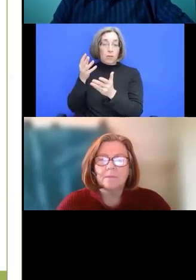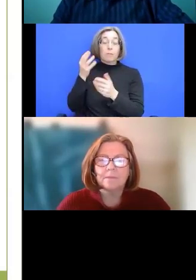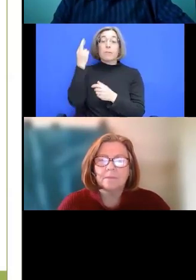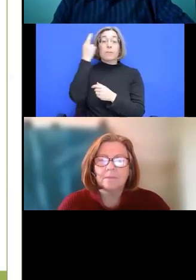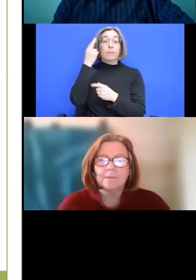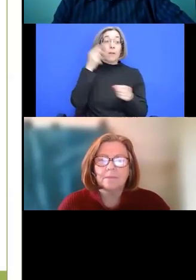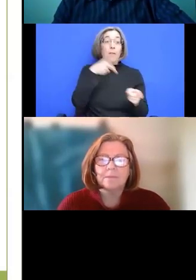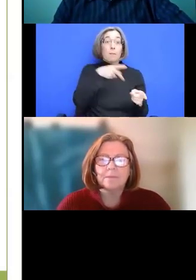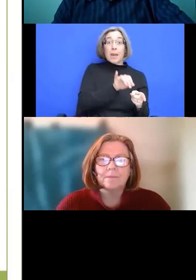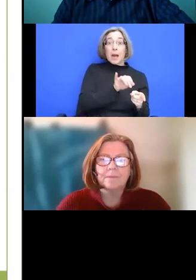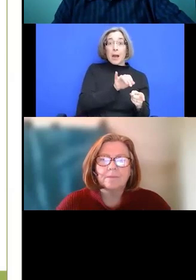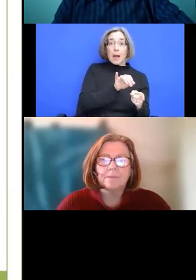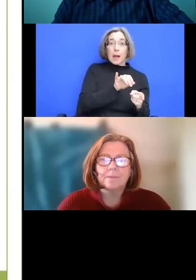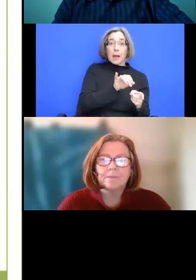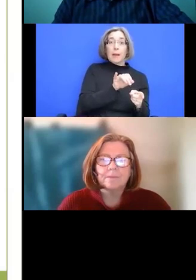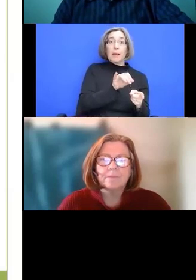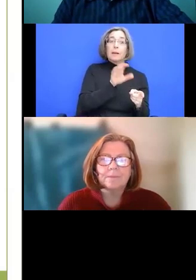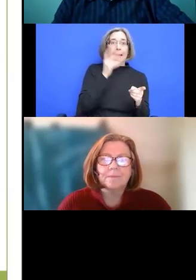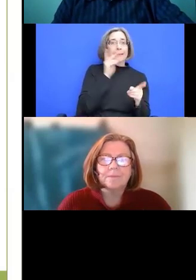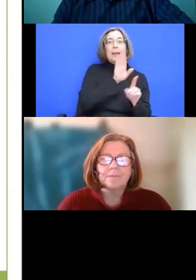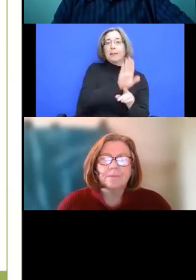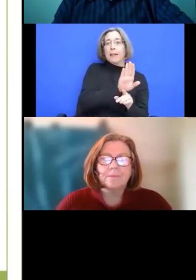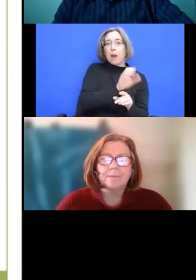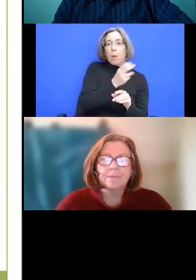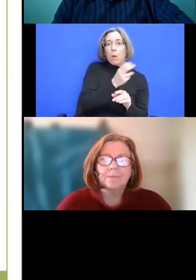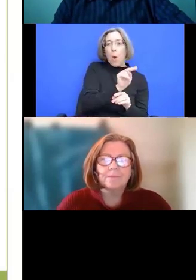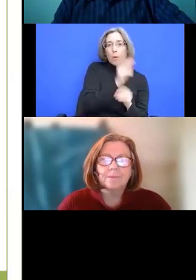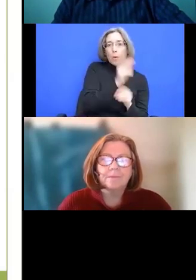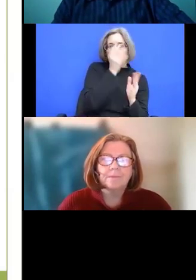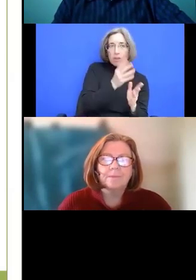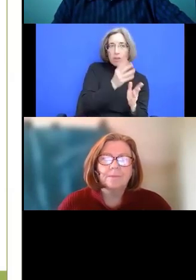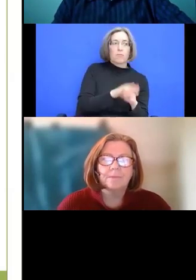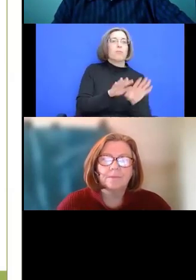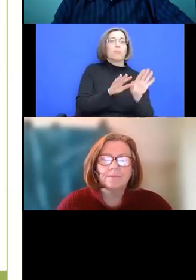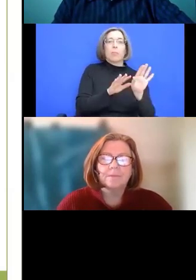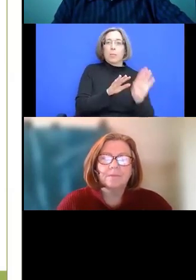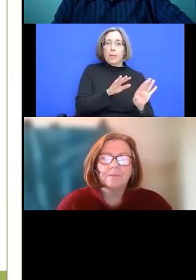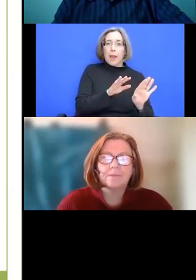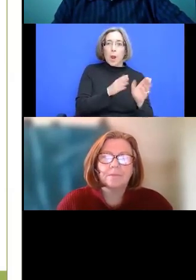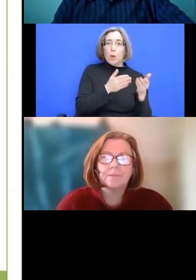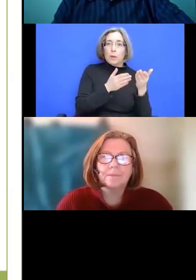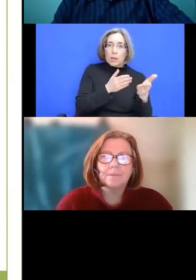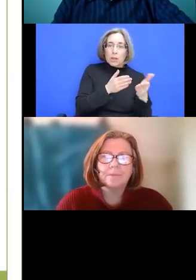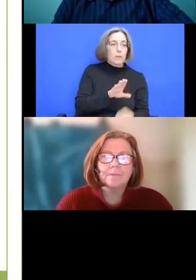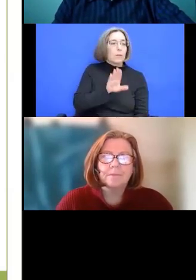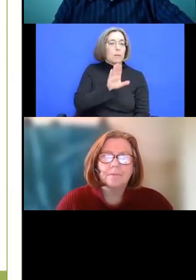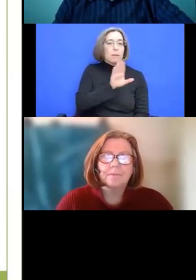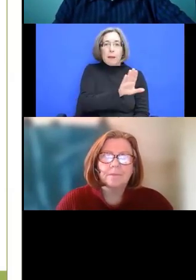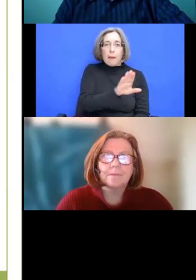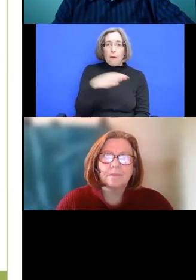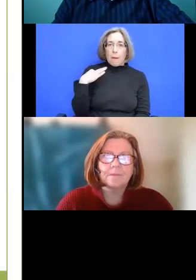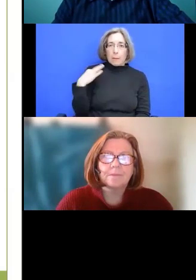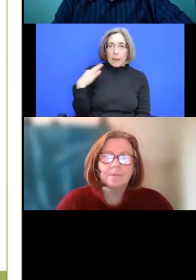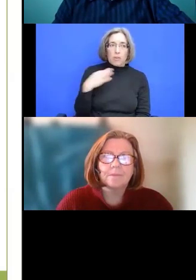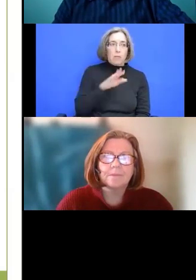you get access to your stuff. You see your submissions, you see your applications and your awards.